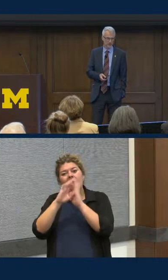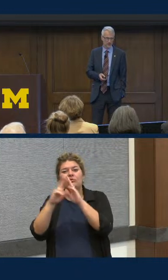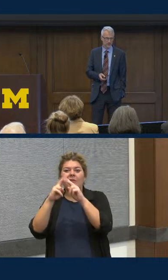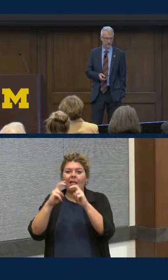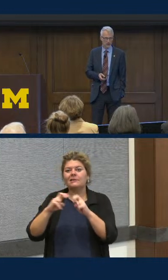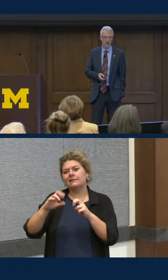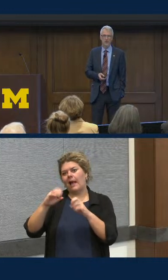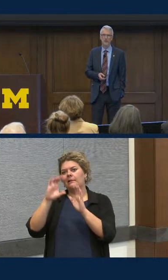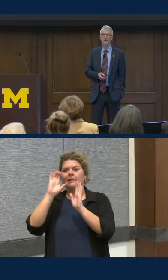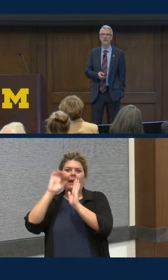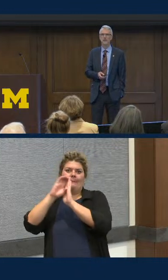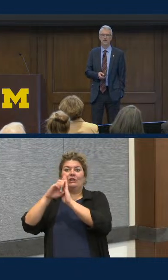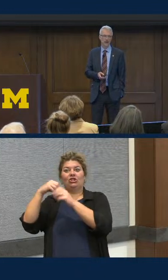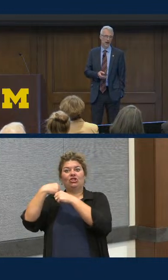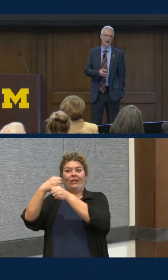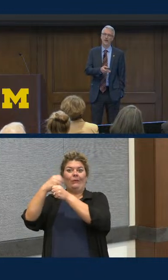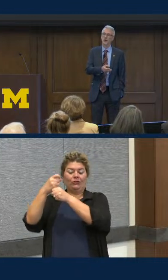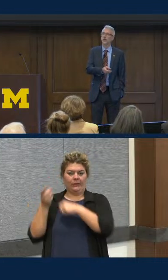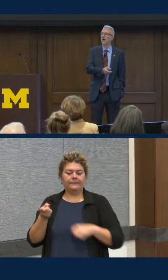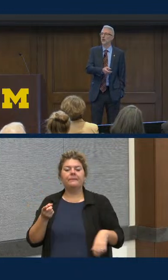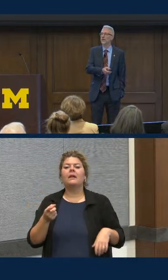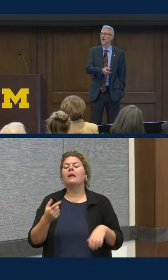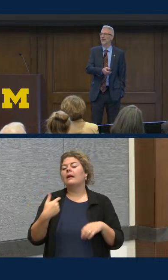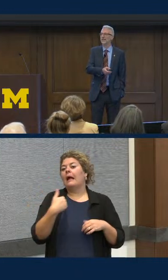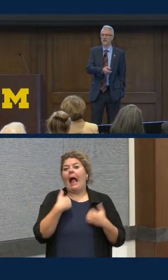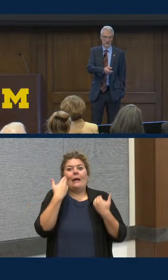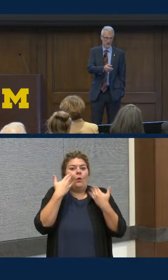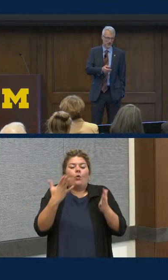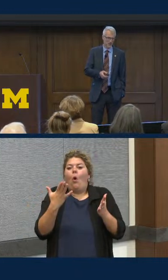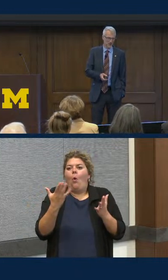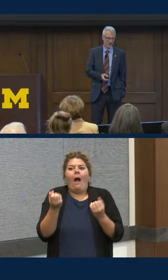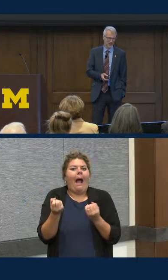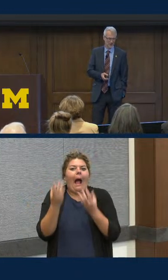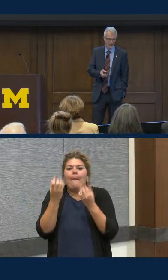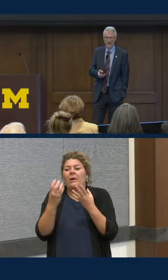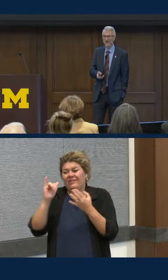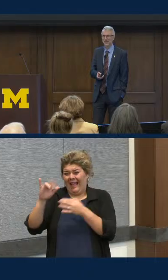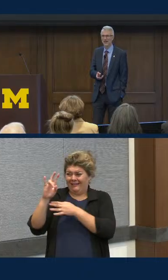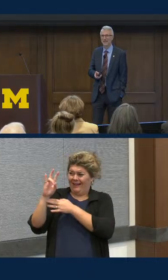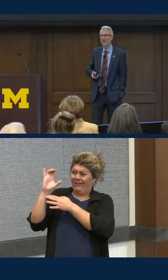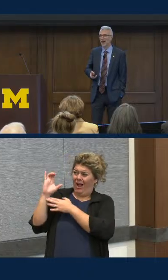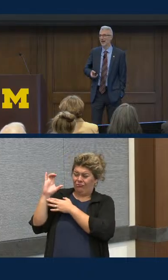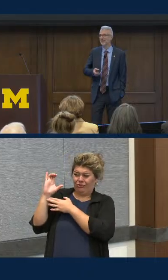This is clearly I don't know what fraction of the 700 unique